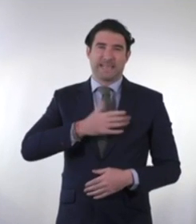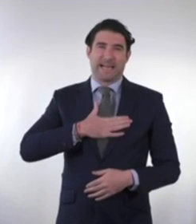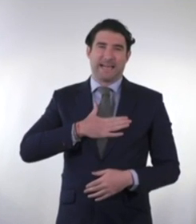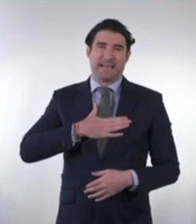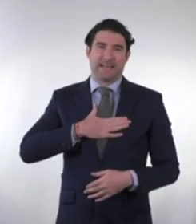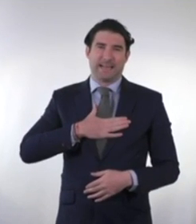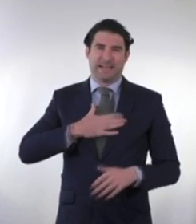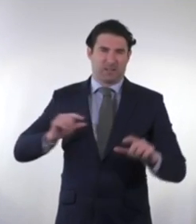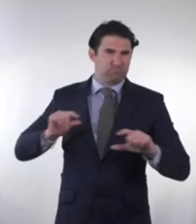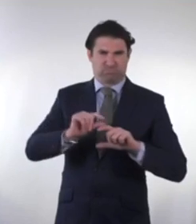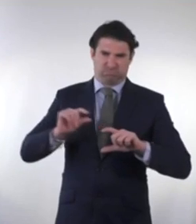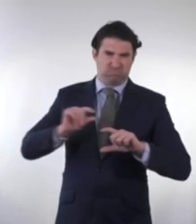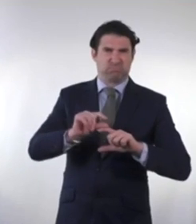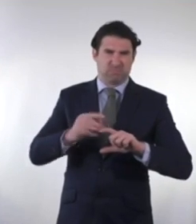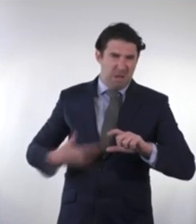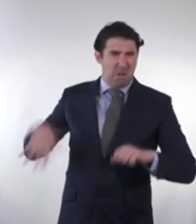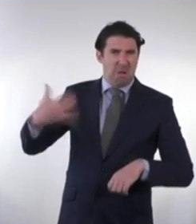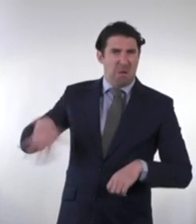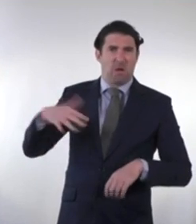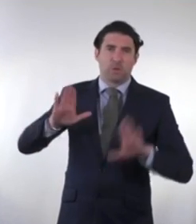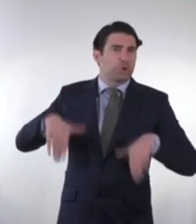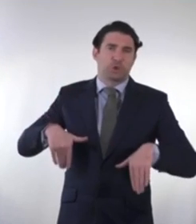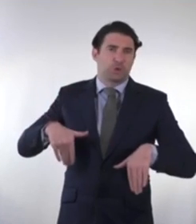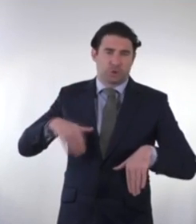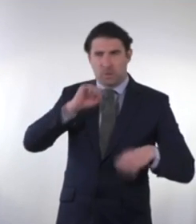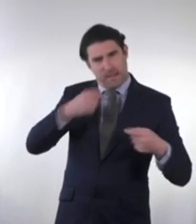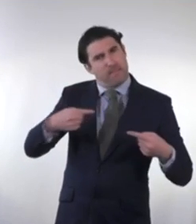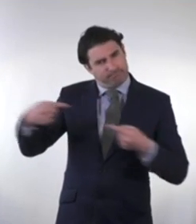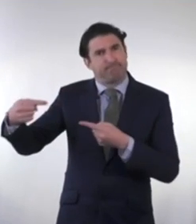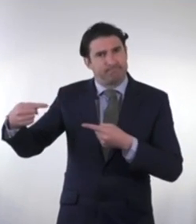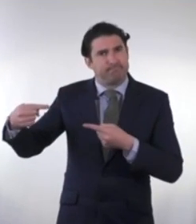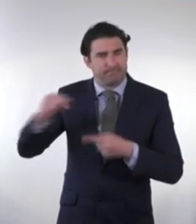During the lockdown, 15,000 rough sleepers were supported under the Everyone In programme. Will